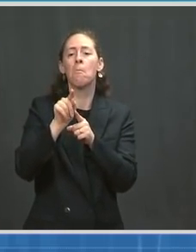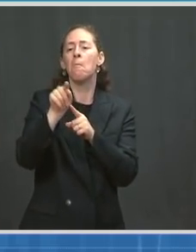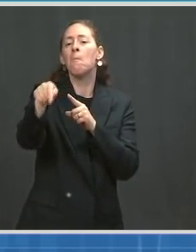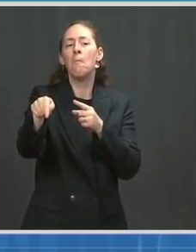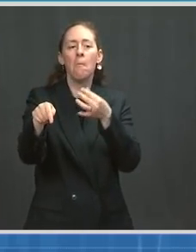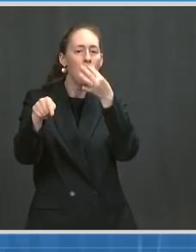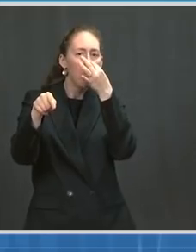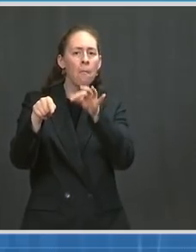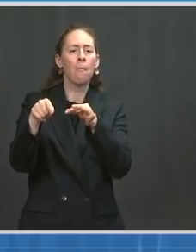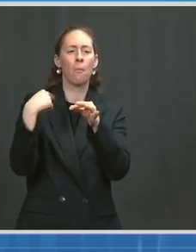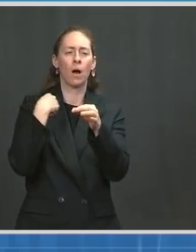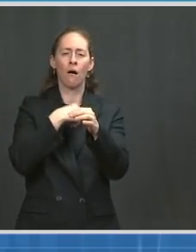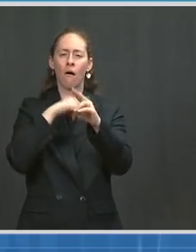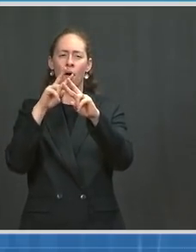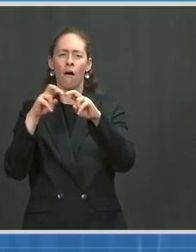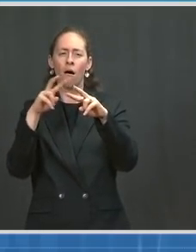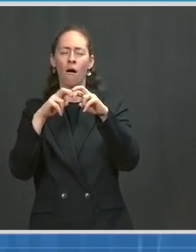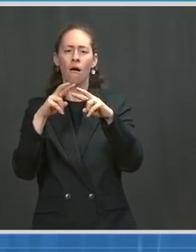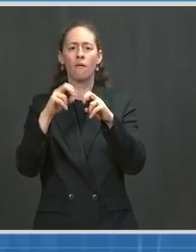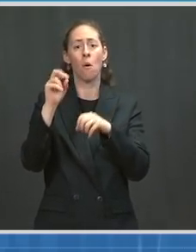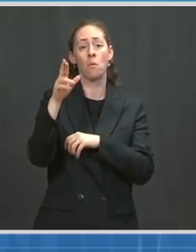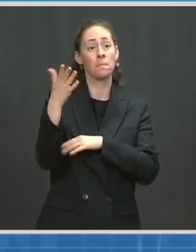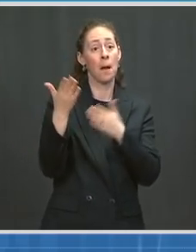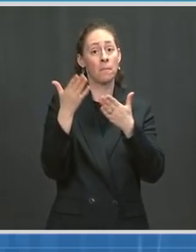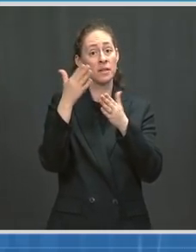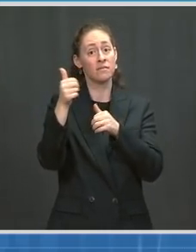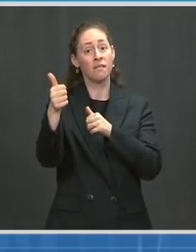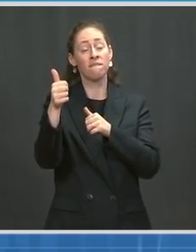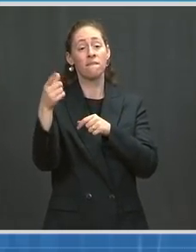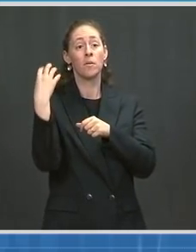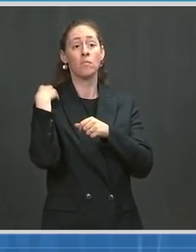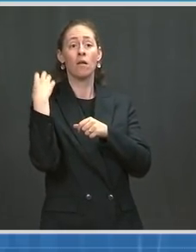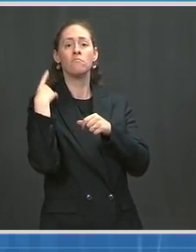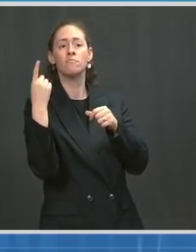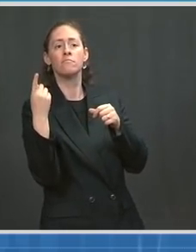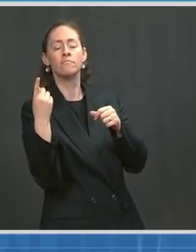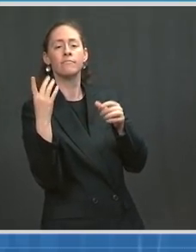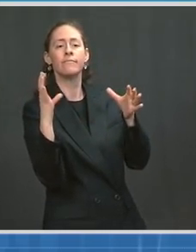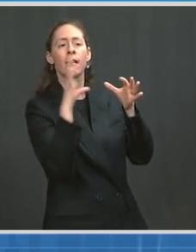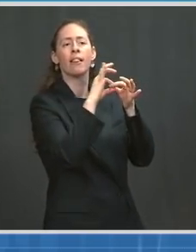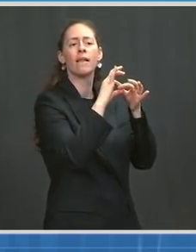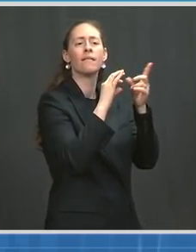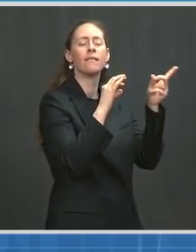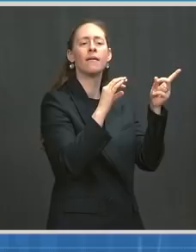with some of the pharmaceutical companies, and -- I'm sorry, not pharmaceutical companies -- pharmacies who are --